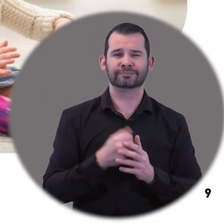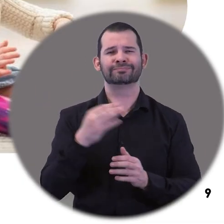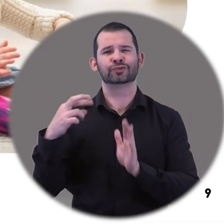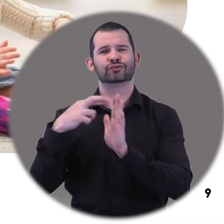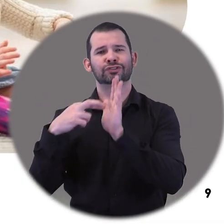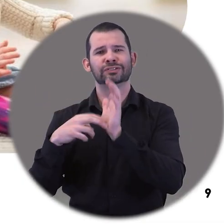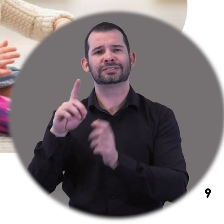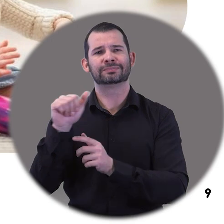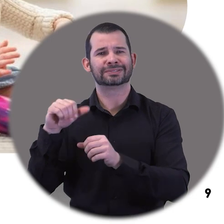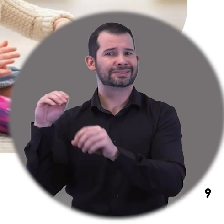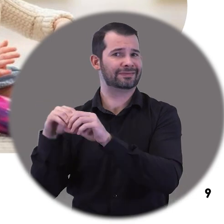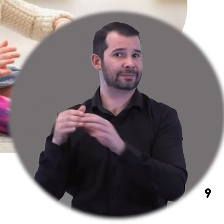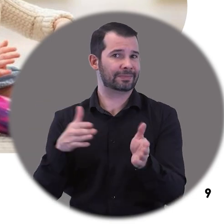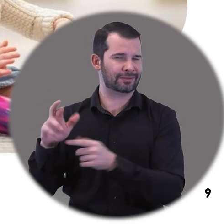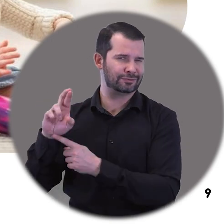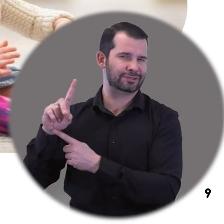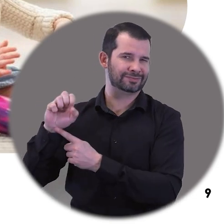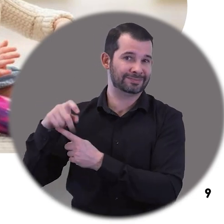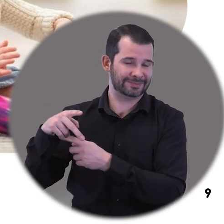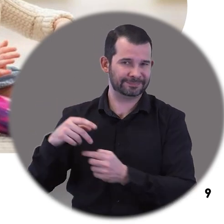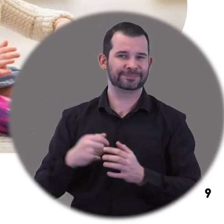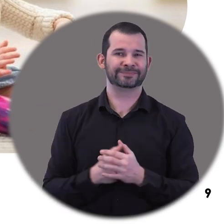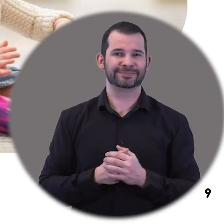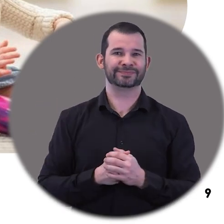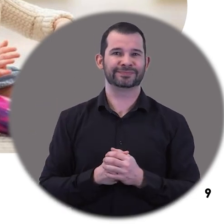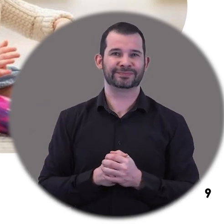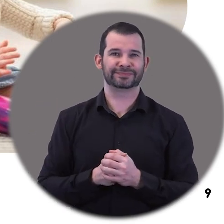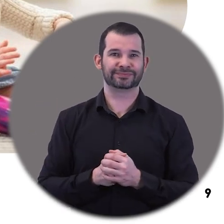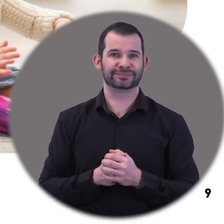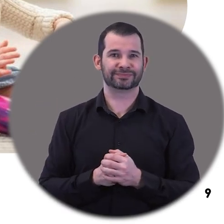and registered disability savings plan.